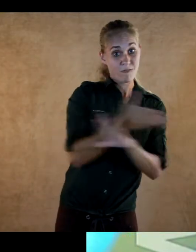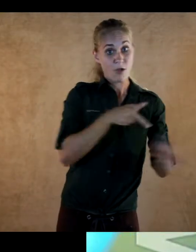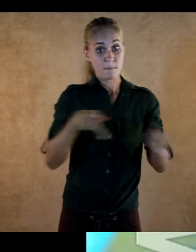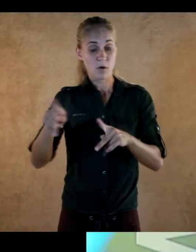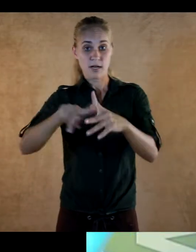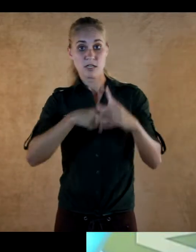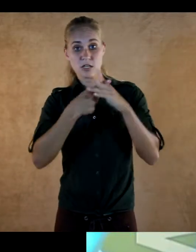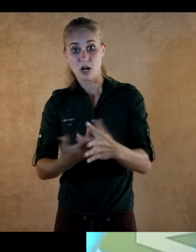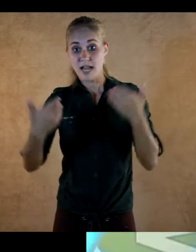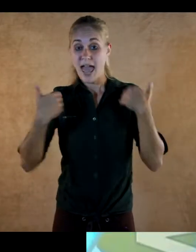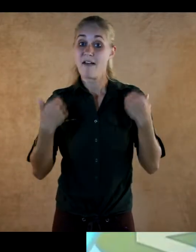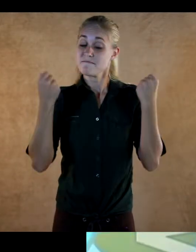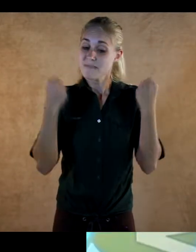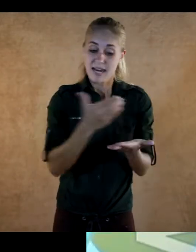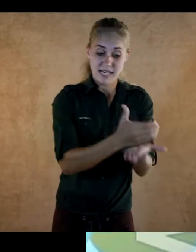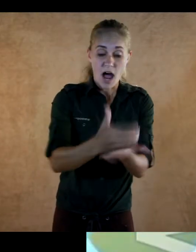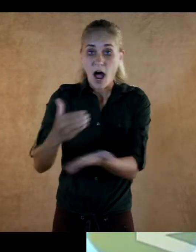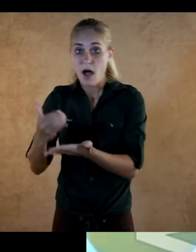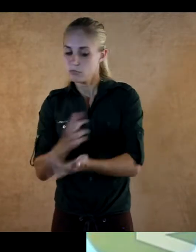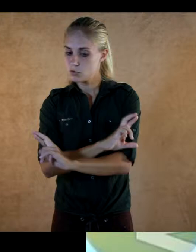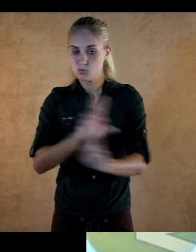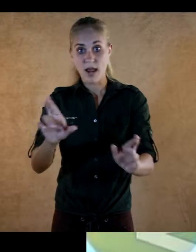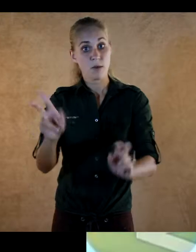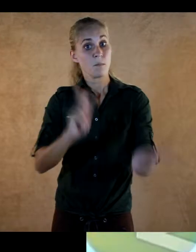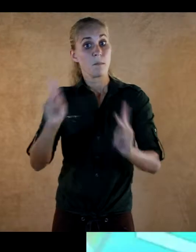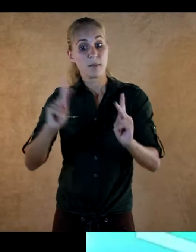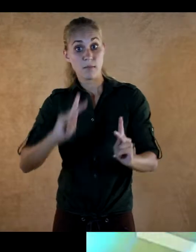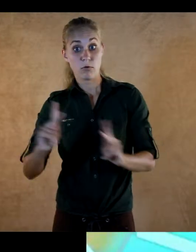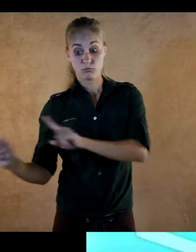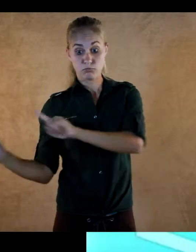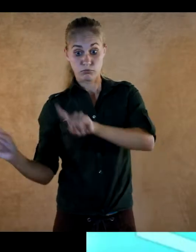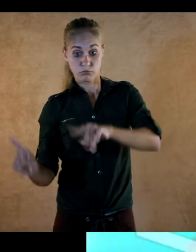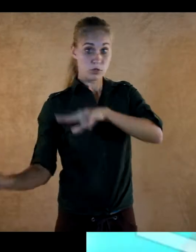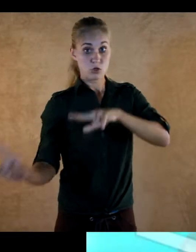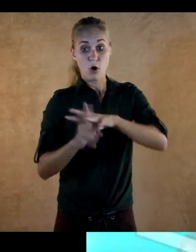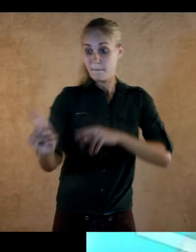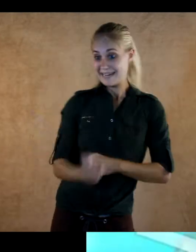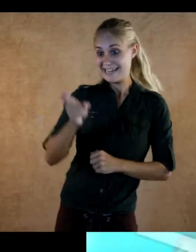And be sure to have plenty of Yoli sample cups. As soon as your guests arrive, put the sample beverages in their hands.